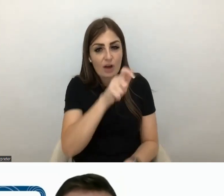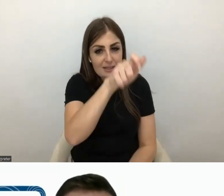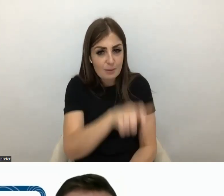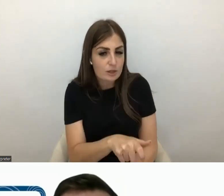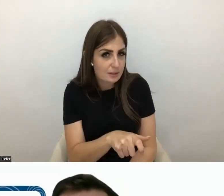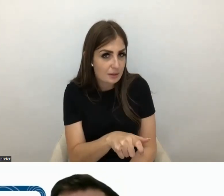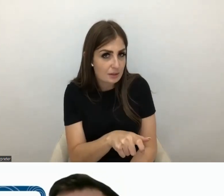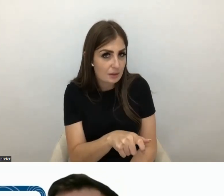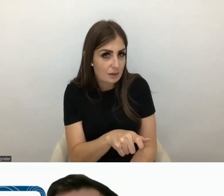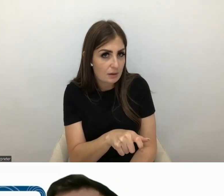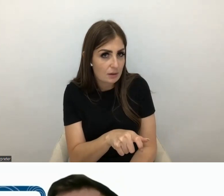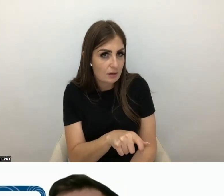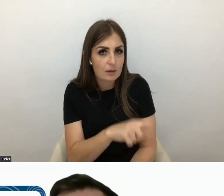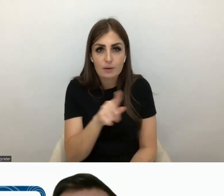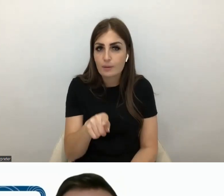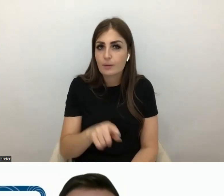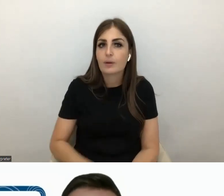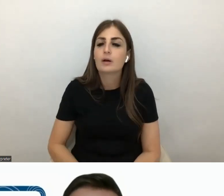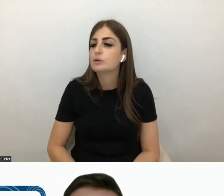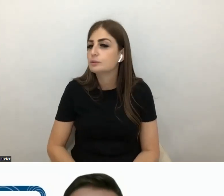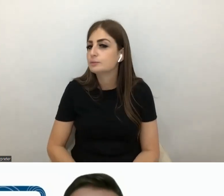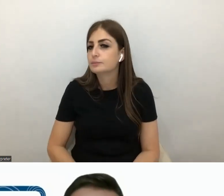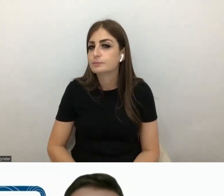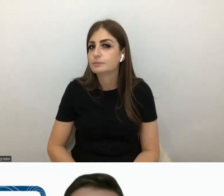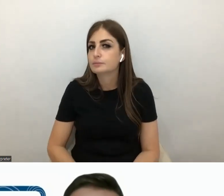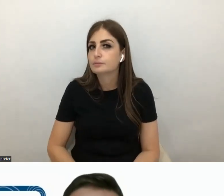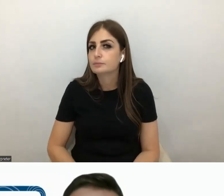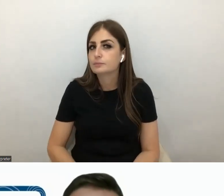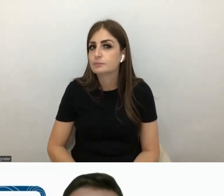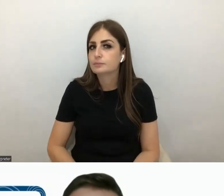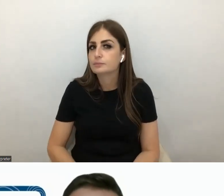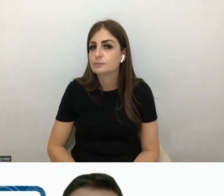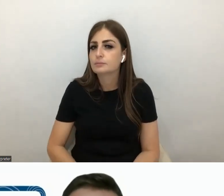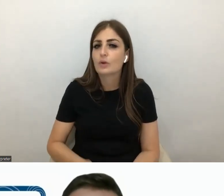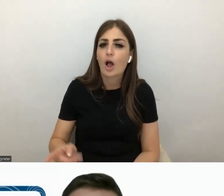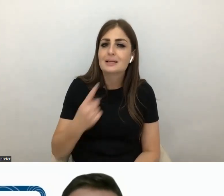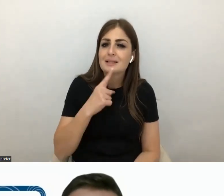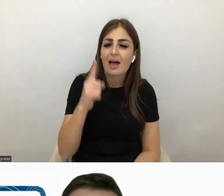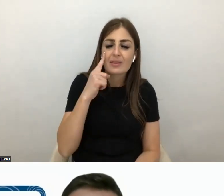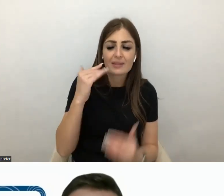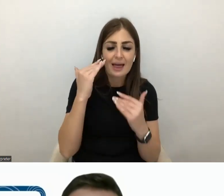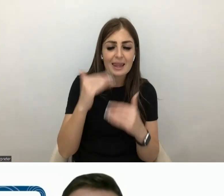Nakul: I'll start by saying, I think that limit of one legal advice during the normal